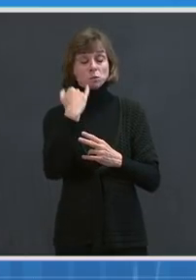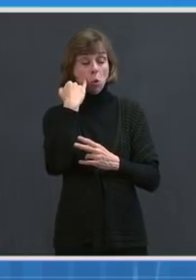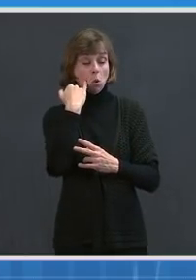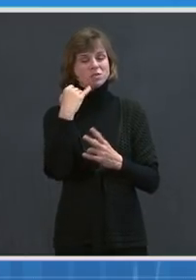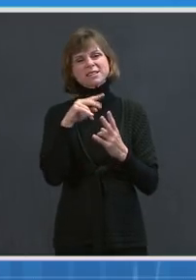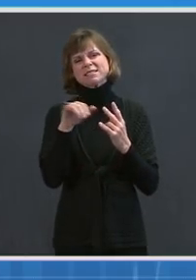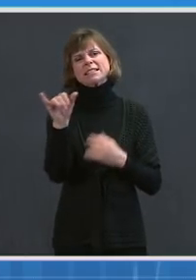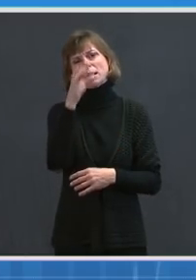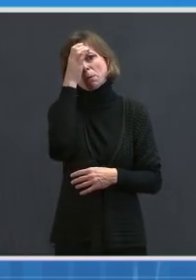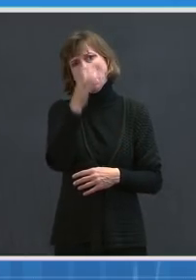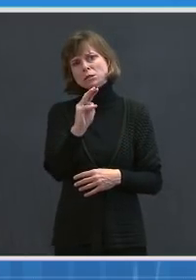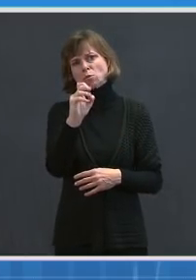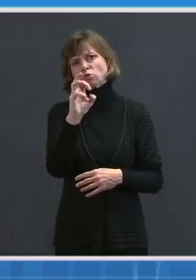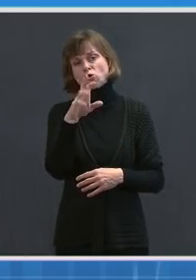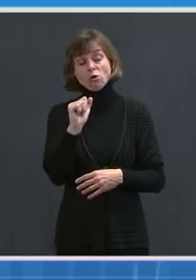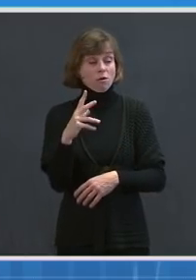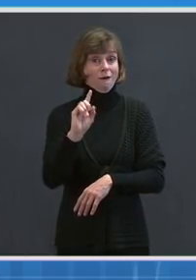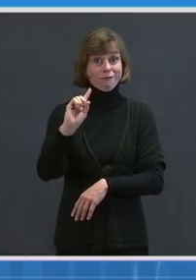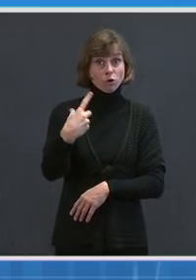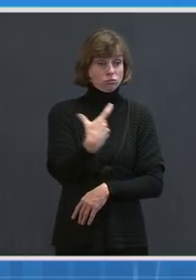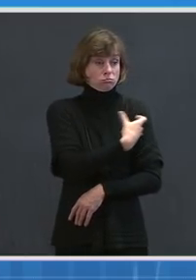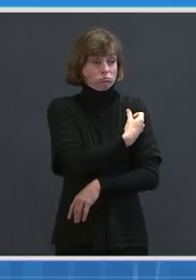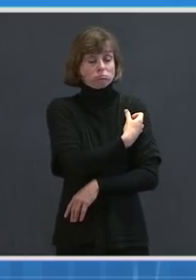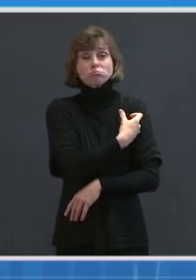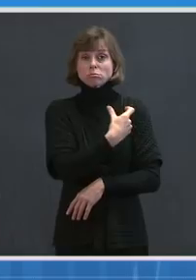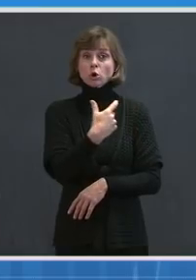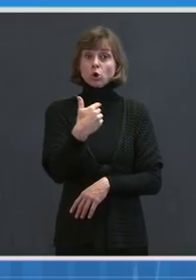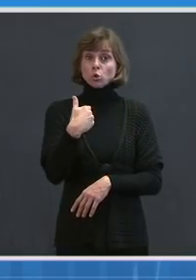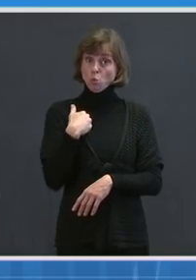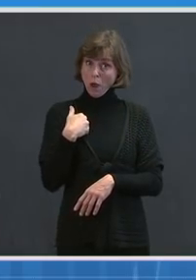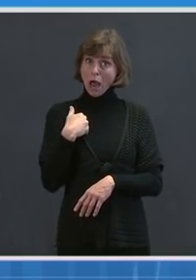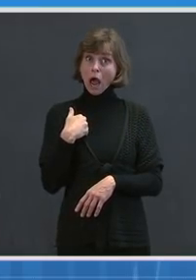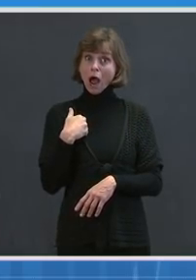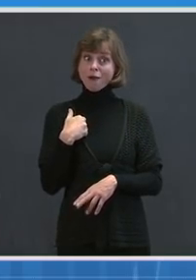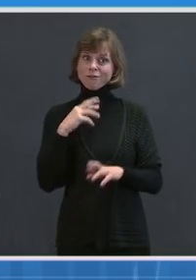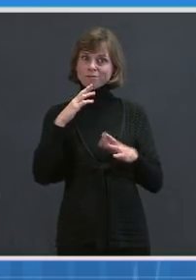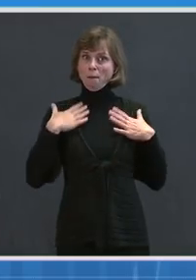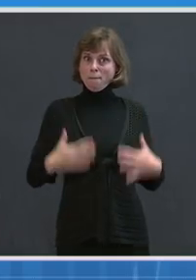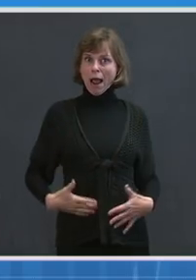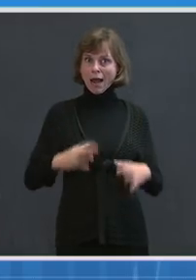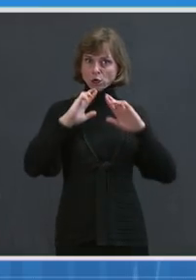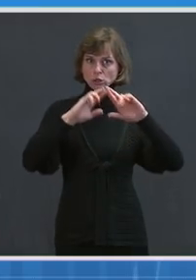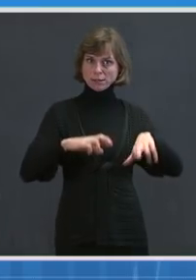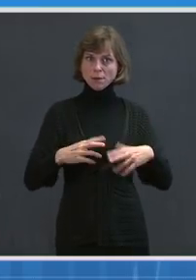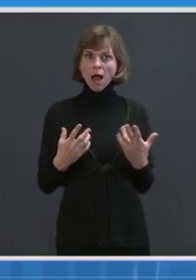you get a response that is protective. In this case, it would be about 52 percent.